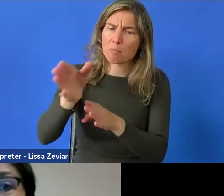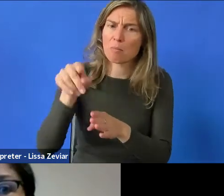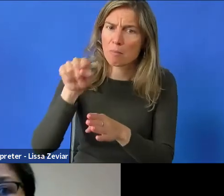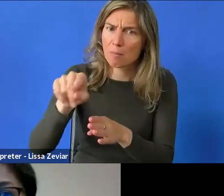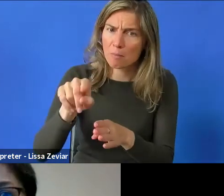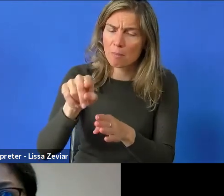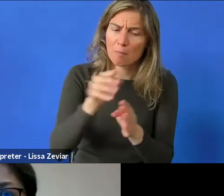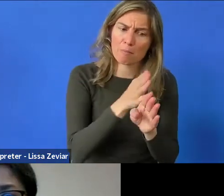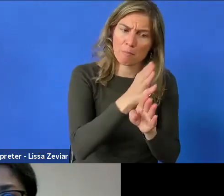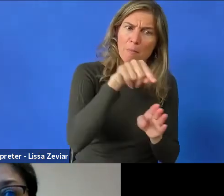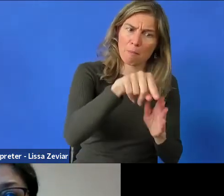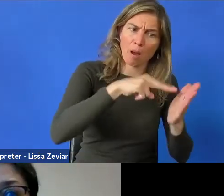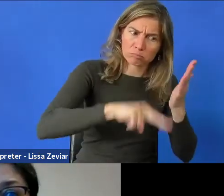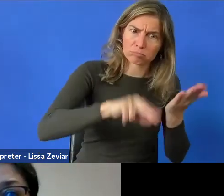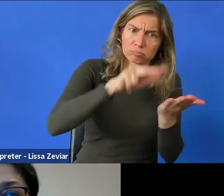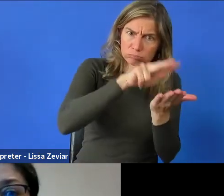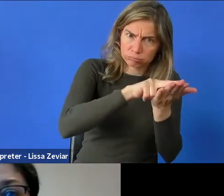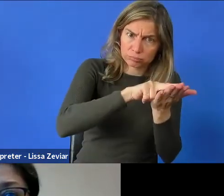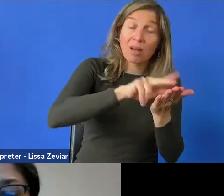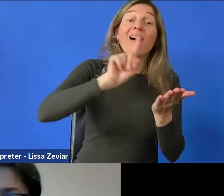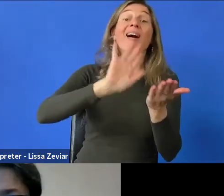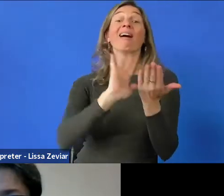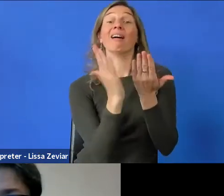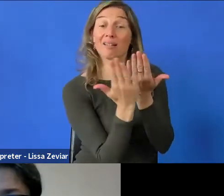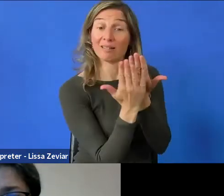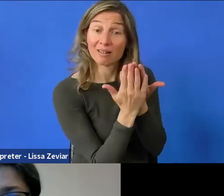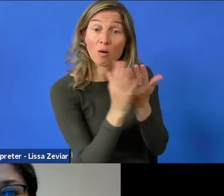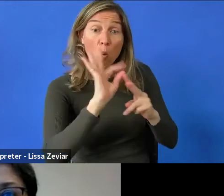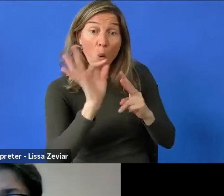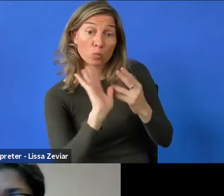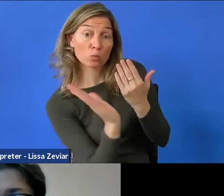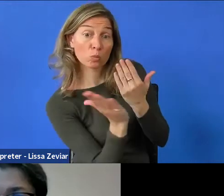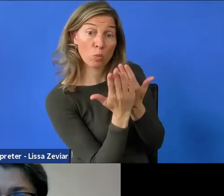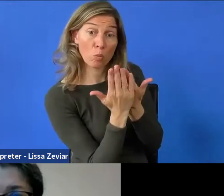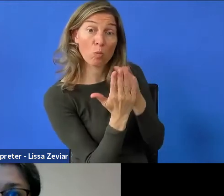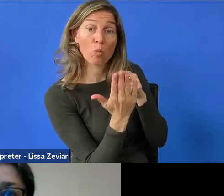that allows these two procedures, the individual complaints procedure